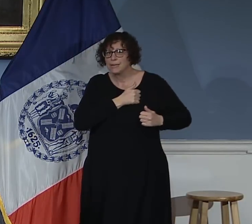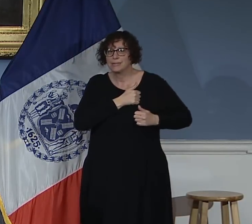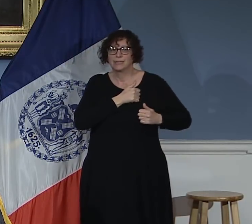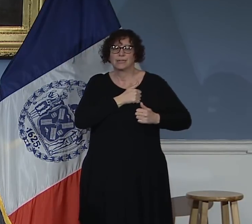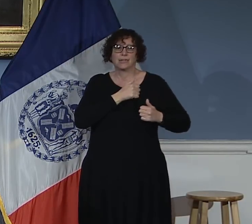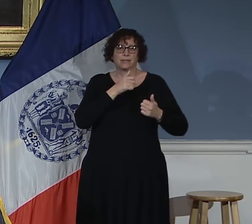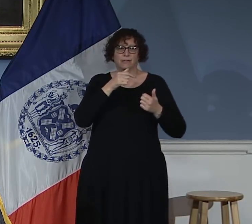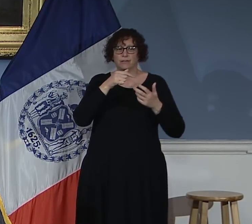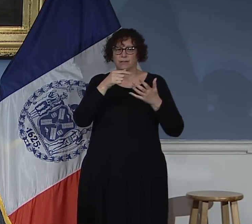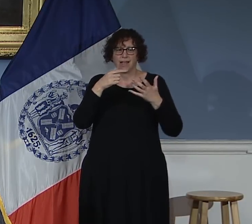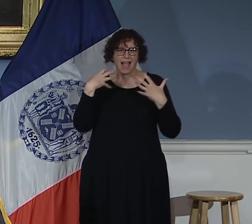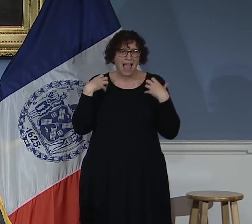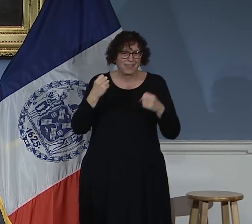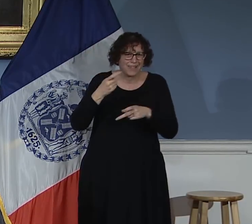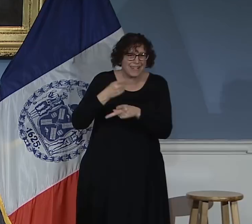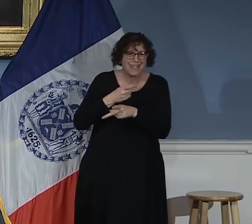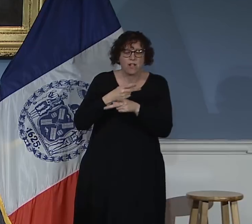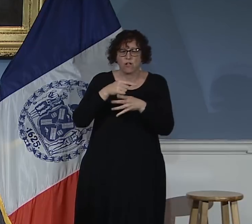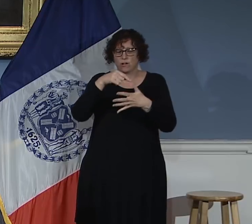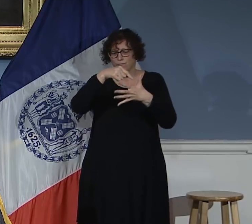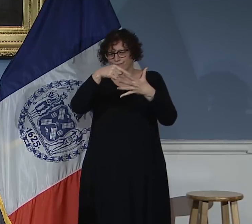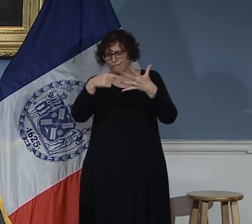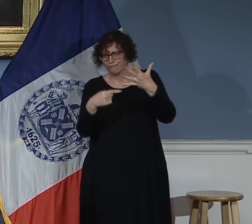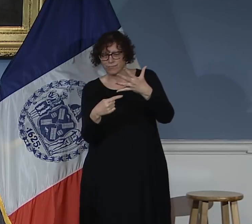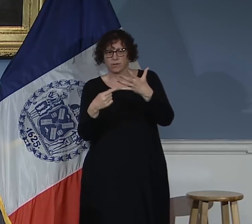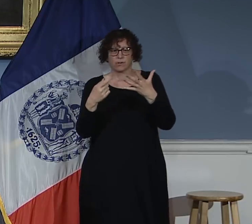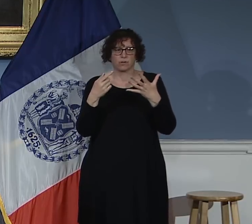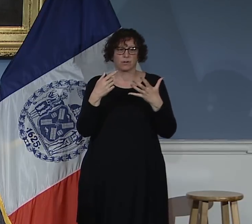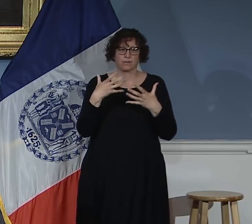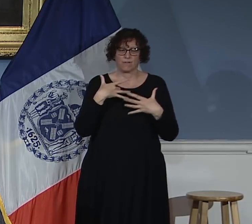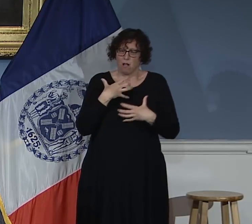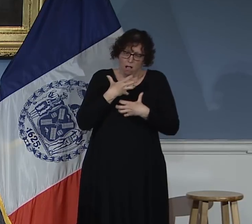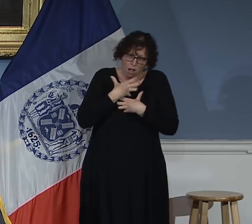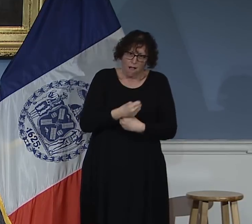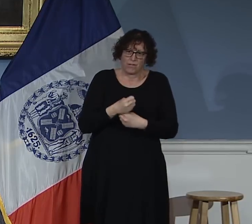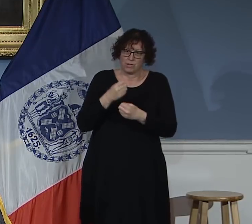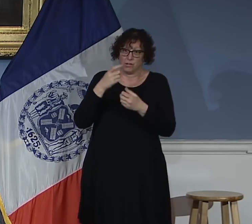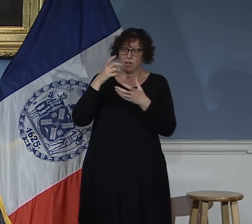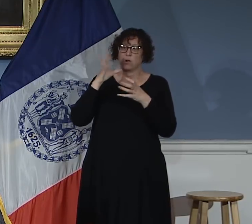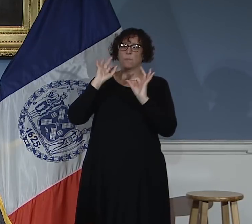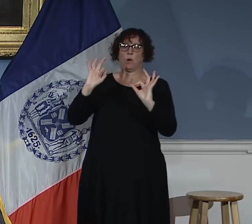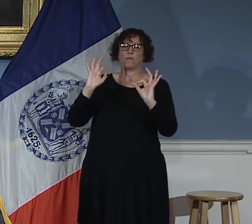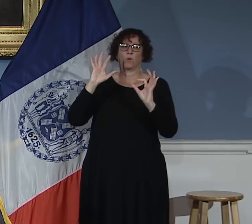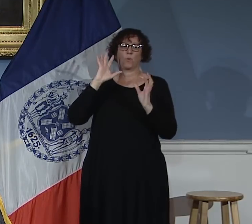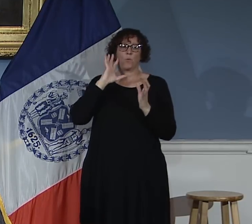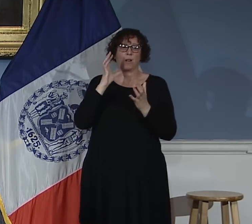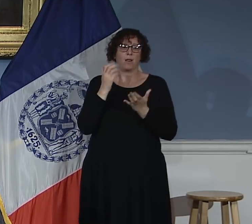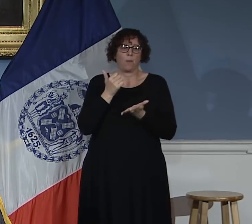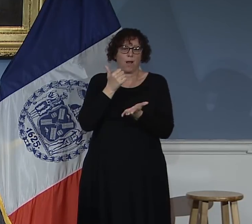WE REVIEWED THE KIND OF CAPACITY THAT THE MILITARY HAS TO BRING TO BEAR IN THIS CRISIS AND WHAT